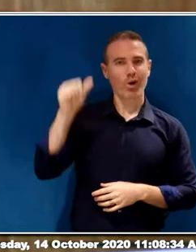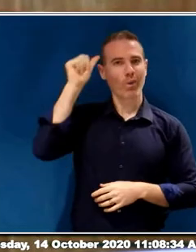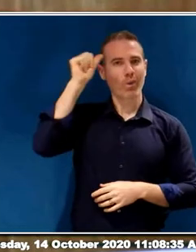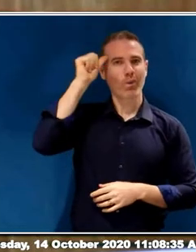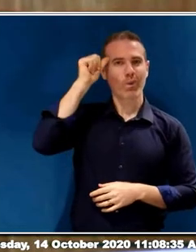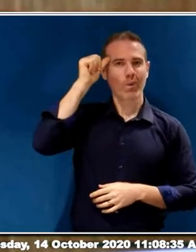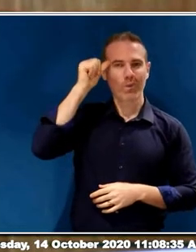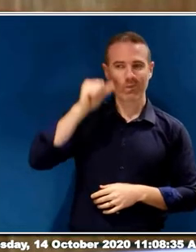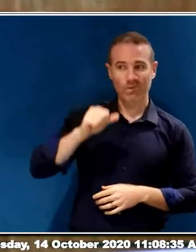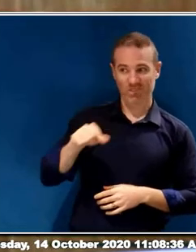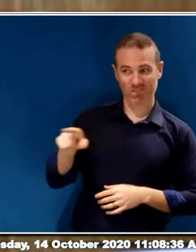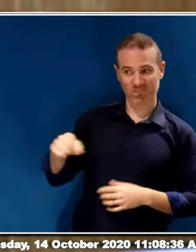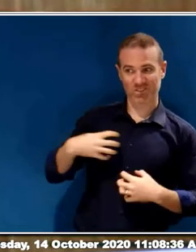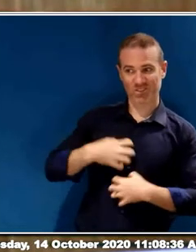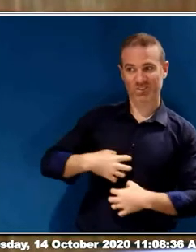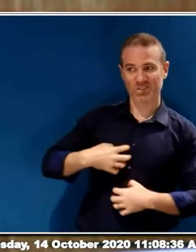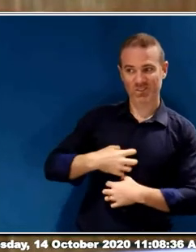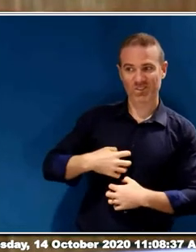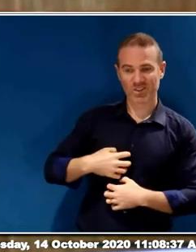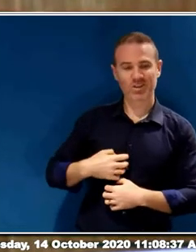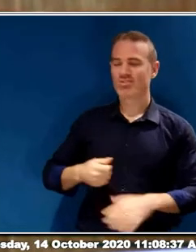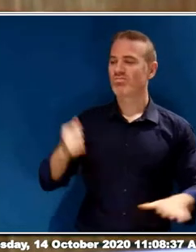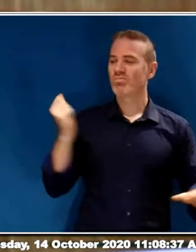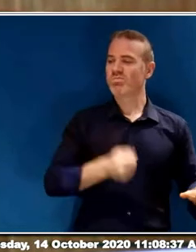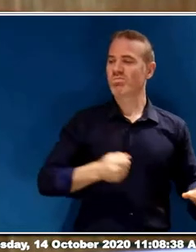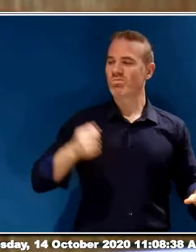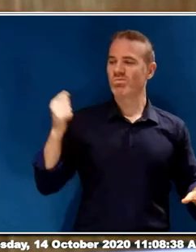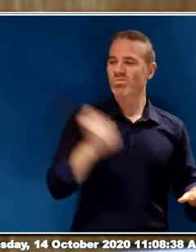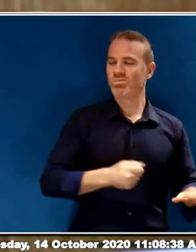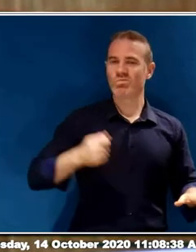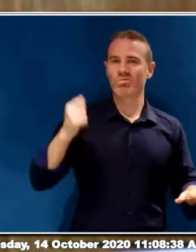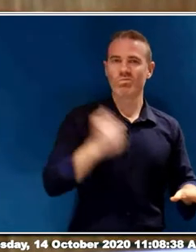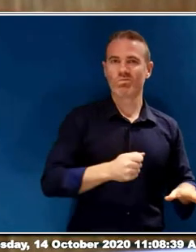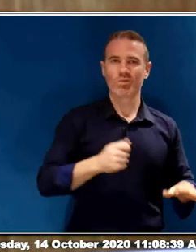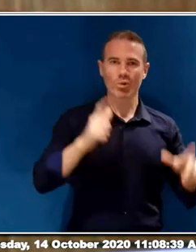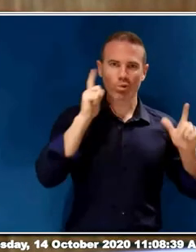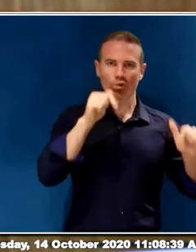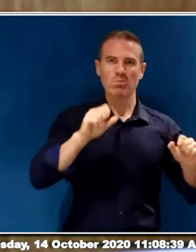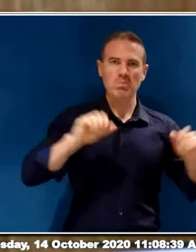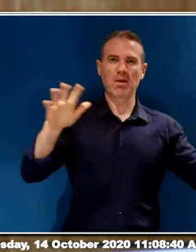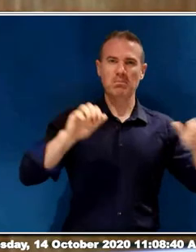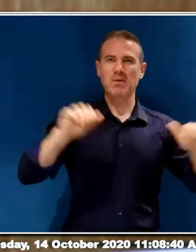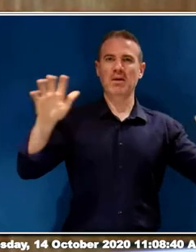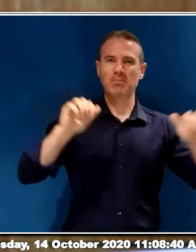causing agitation for Kobe. Kobe told him that if he didn't stop he was gonna come and get him.